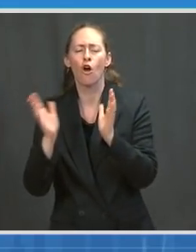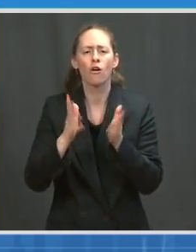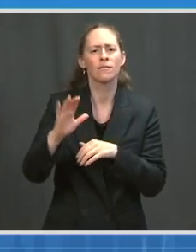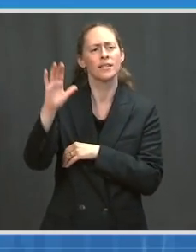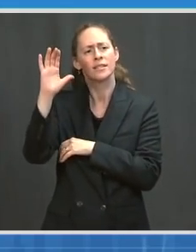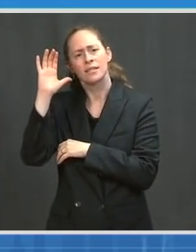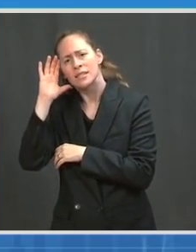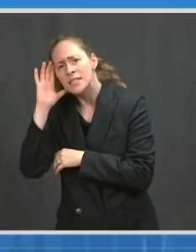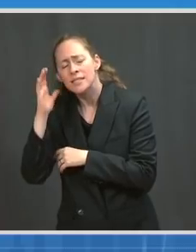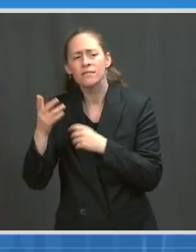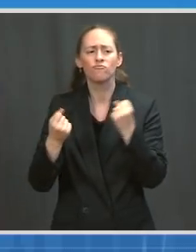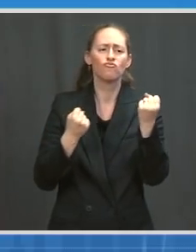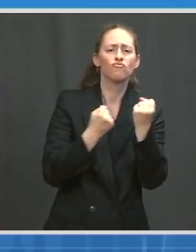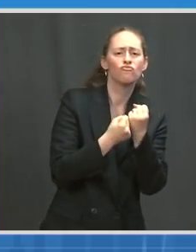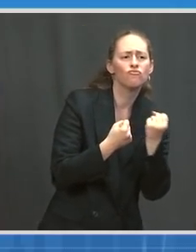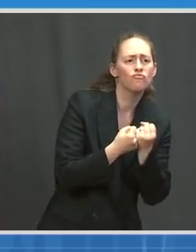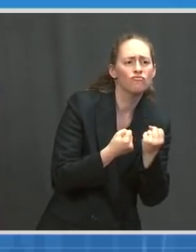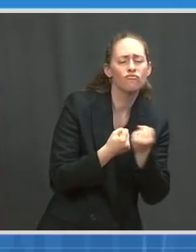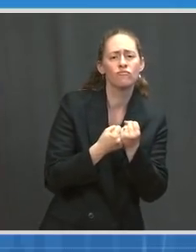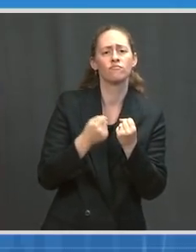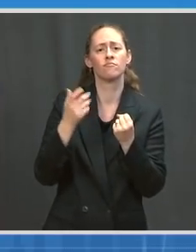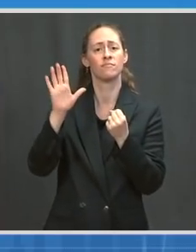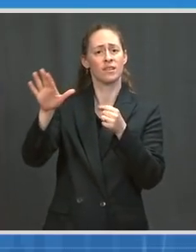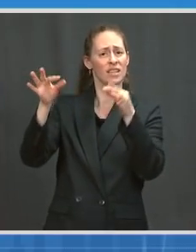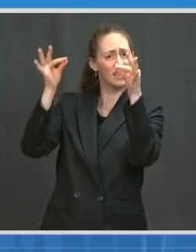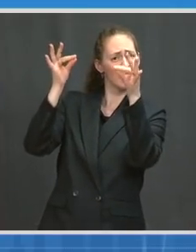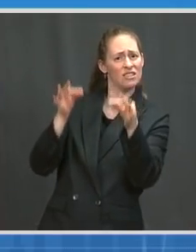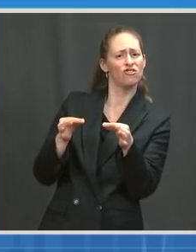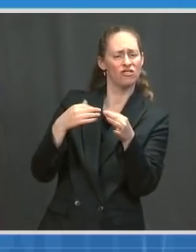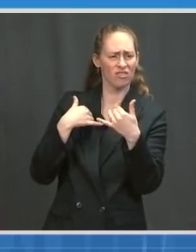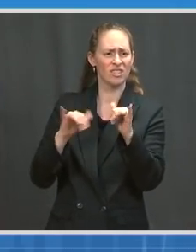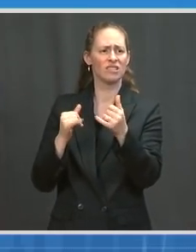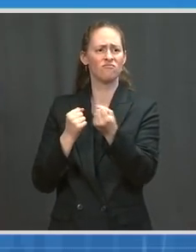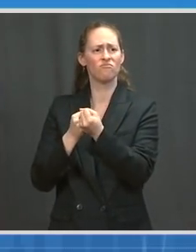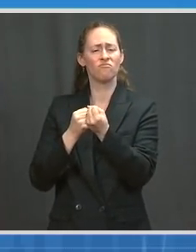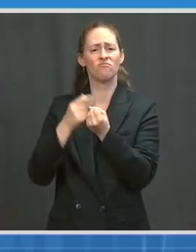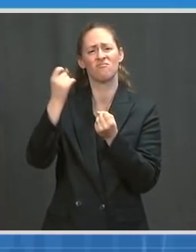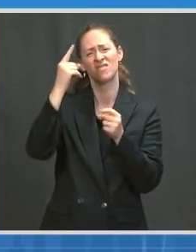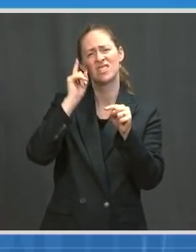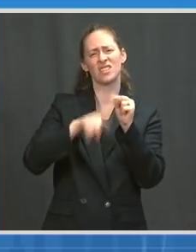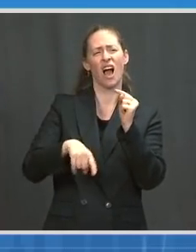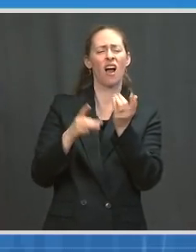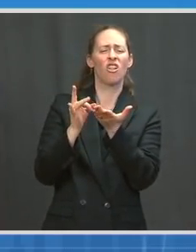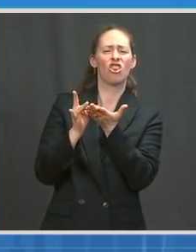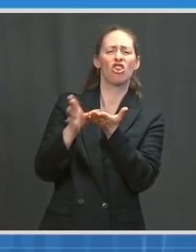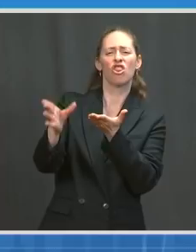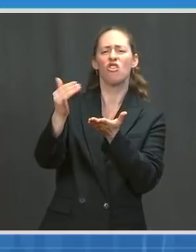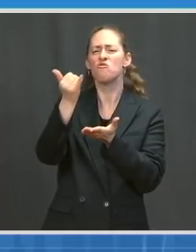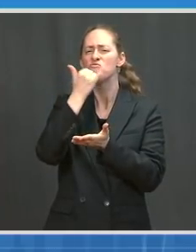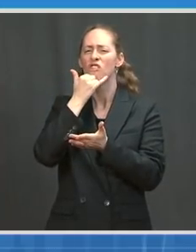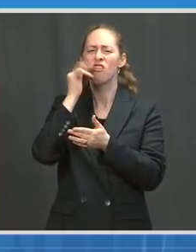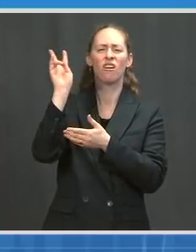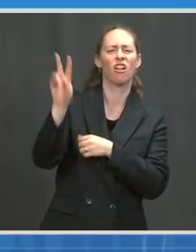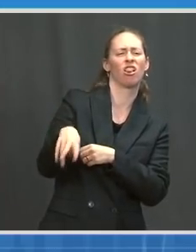as people make these decisions. We can't write anyone off, and we have to mobilize everyone in this next phase.